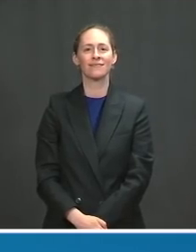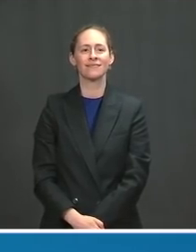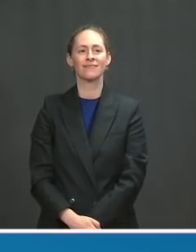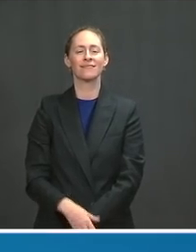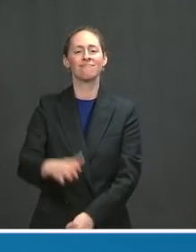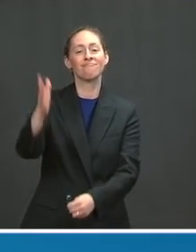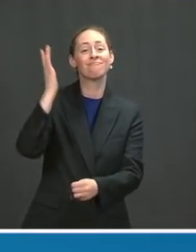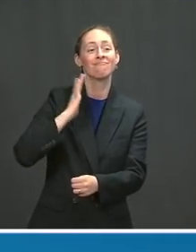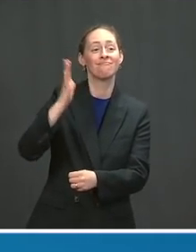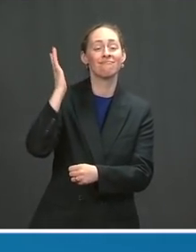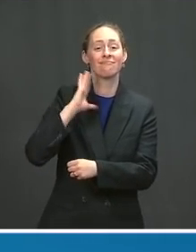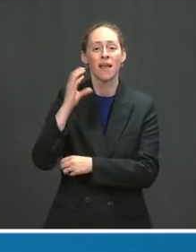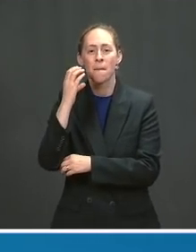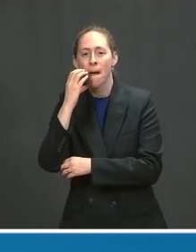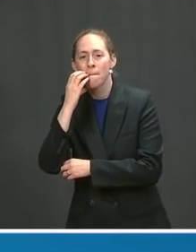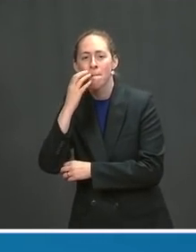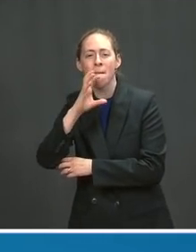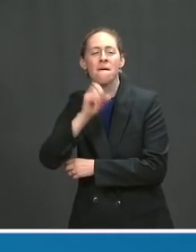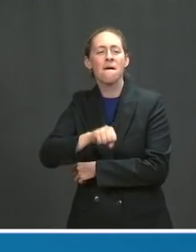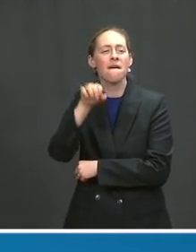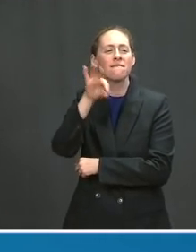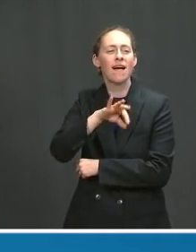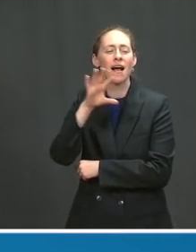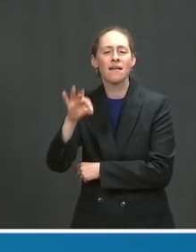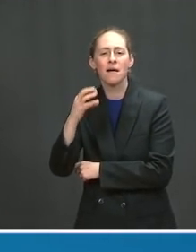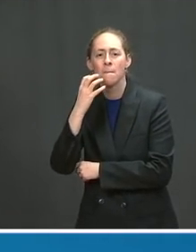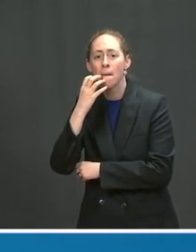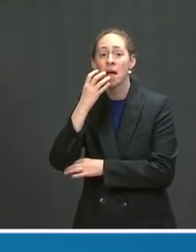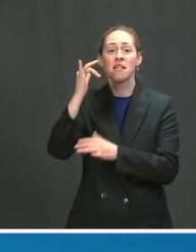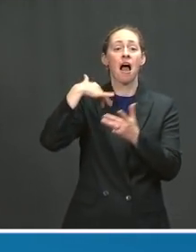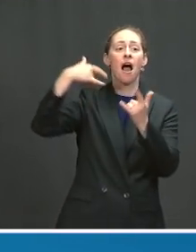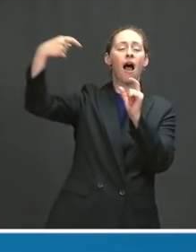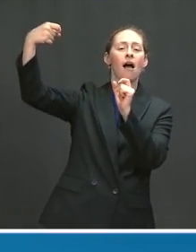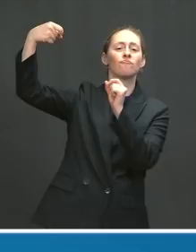to satellite navigation, the United States military